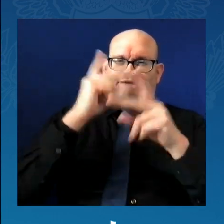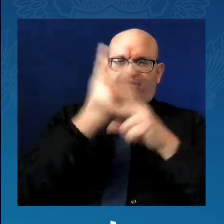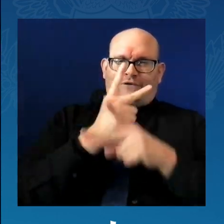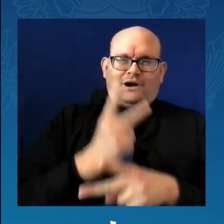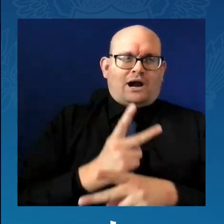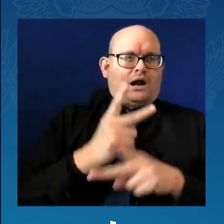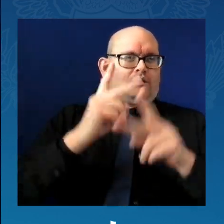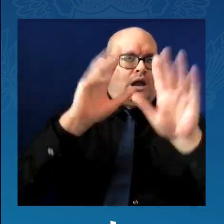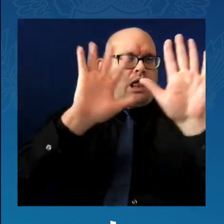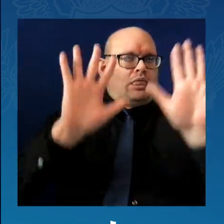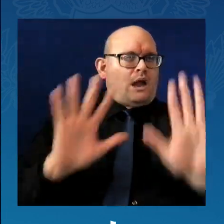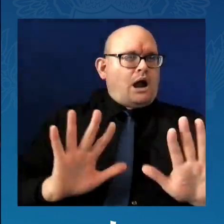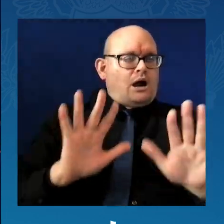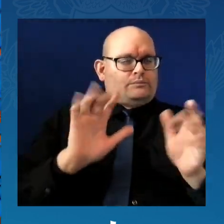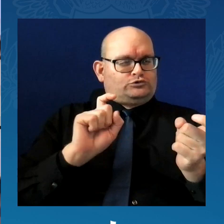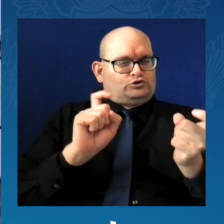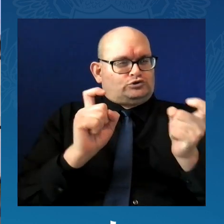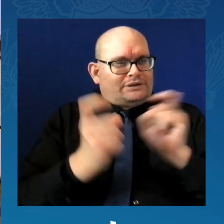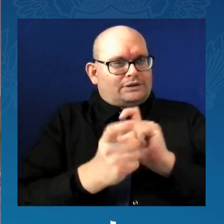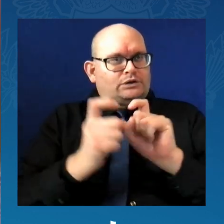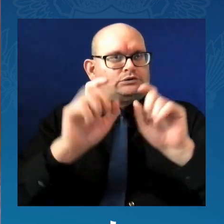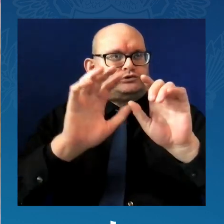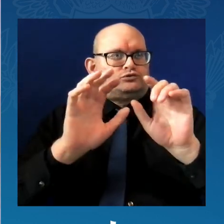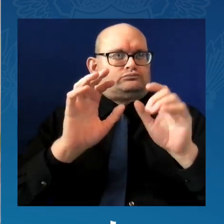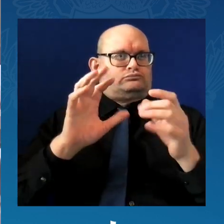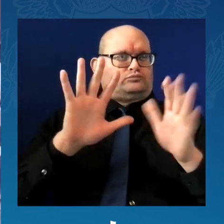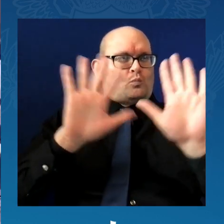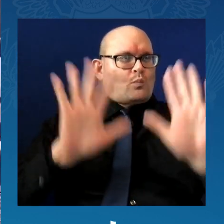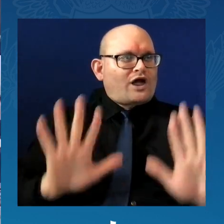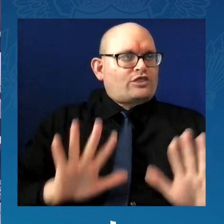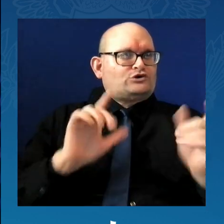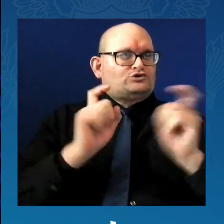But how do we get this critical information to the people who need it?